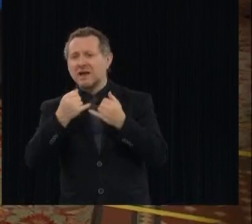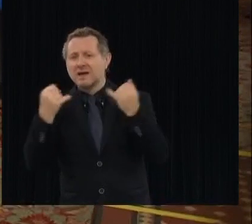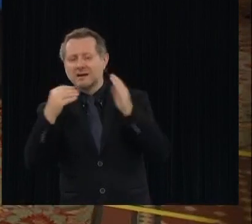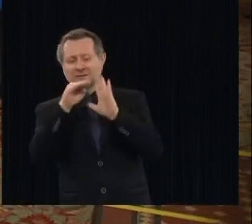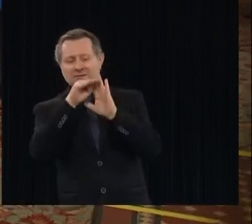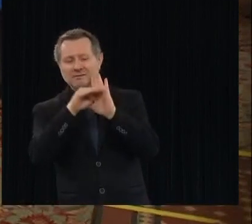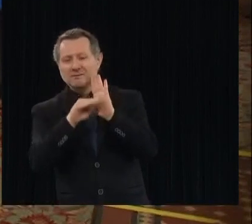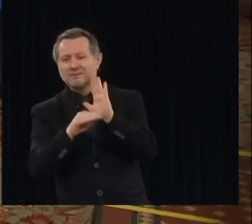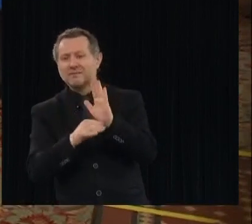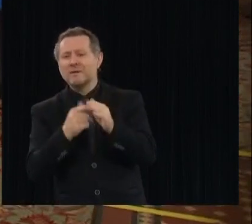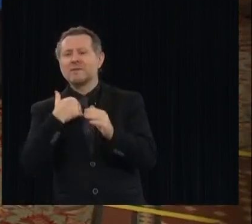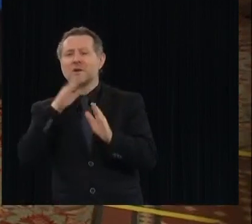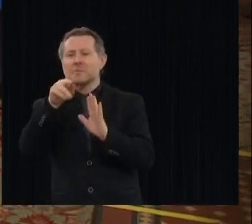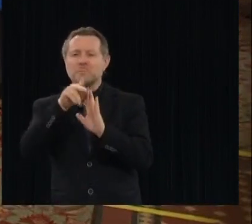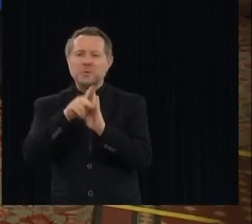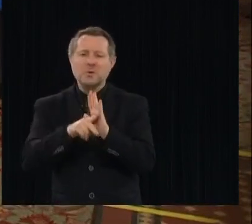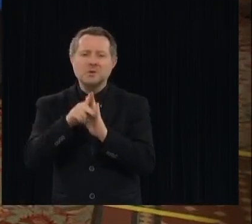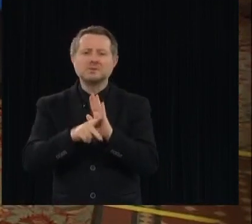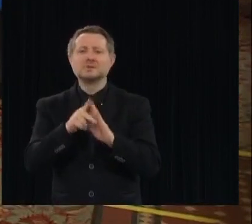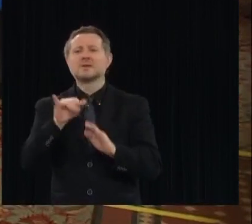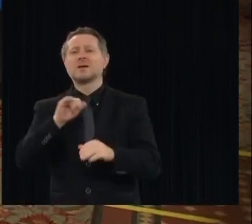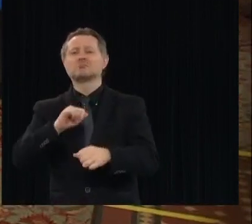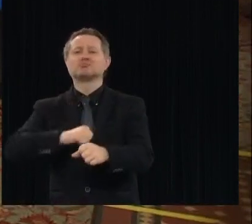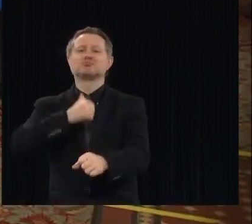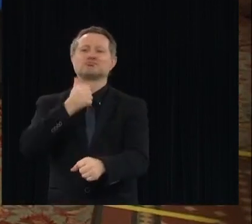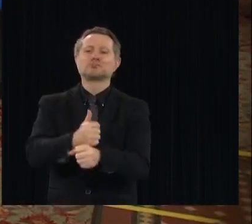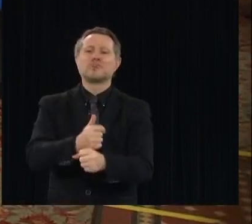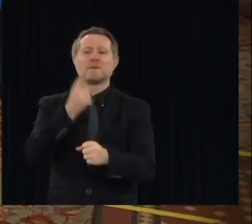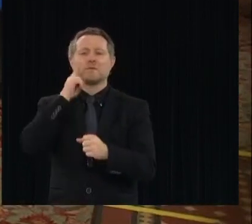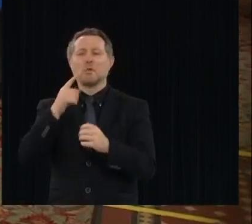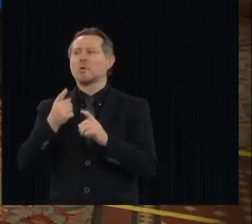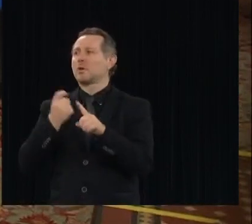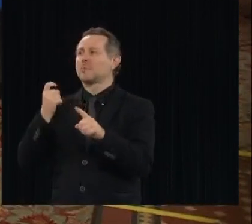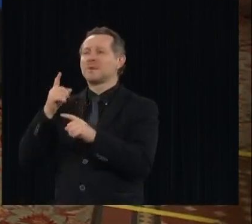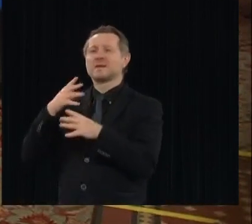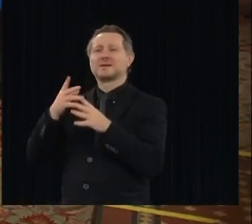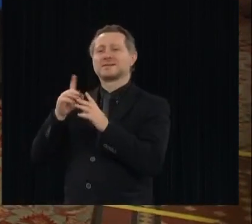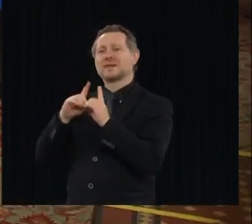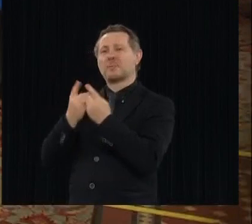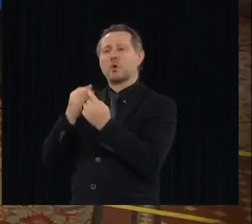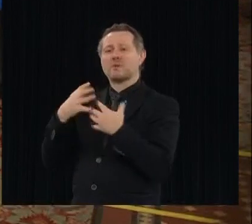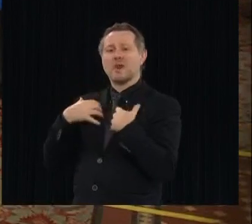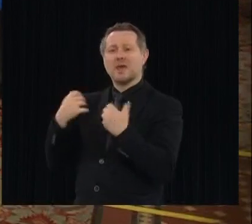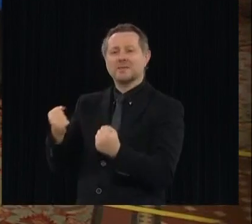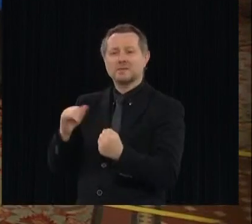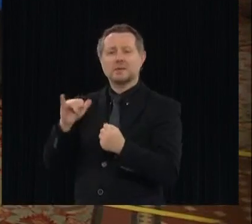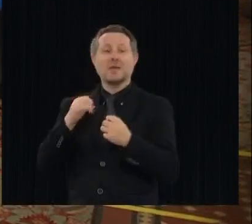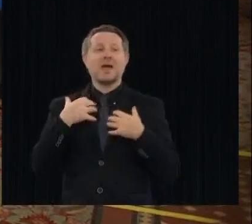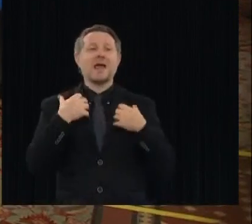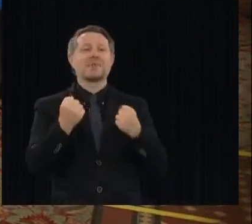15 PEOPLE, YOU CAN VET. DO YOU HAVE ANY GUIDELINES, ANY